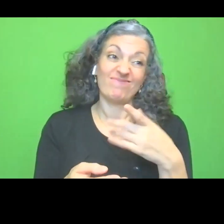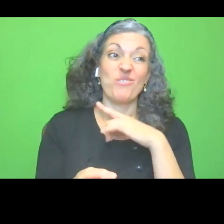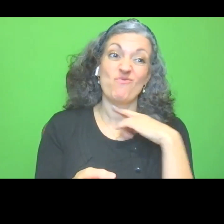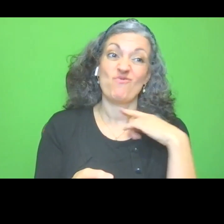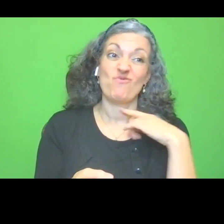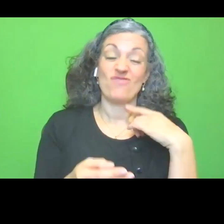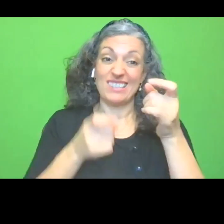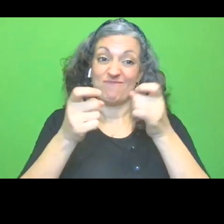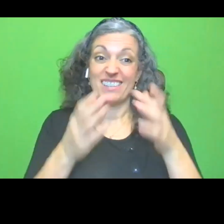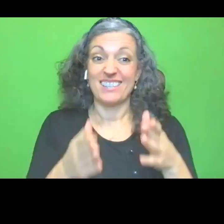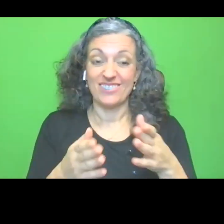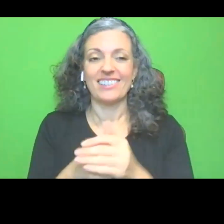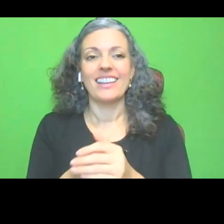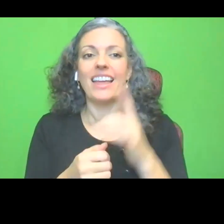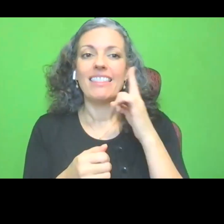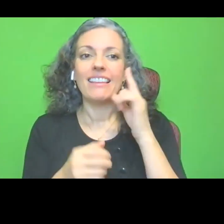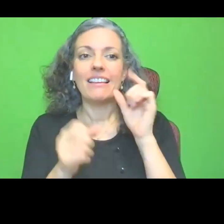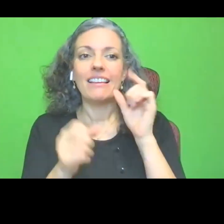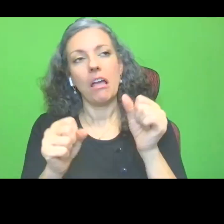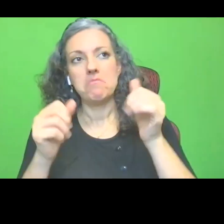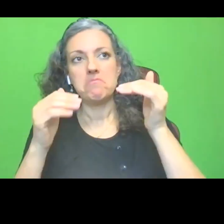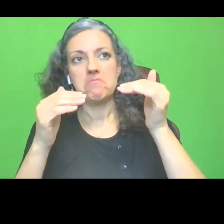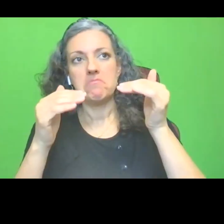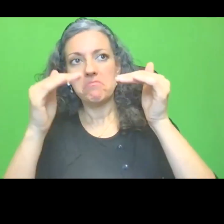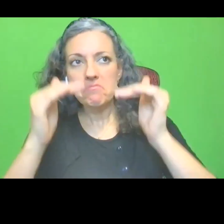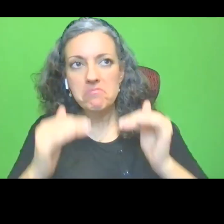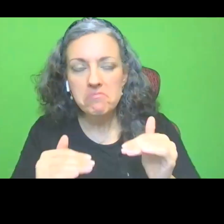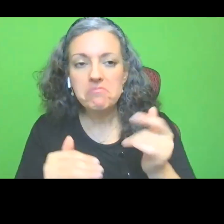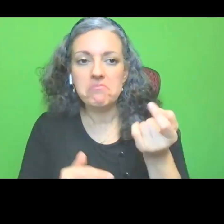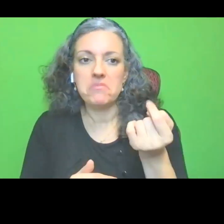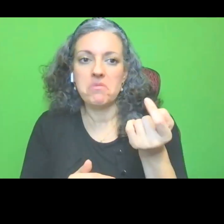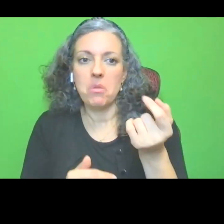I tend to think that can set the bar a little bit low, like in office space which I'm dating